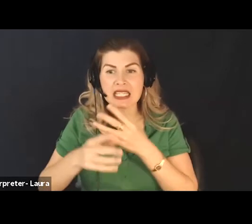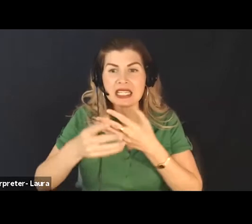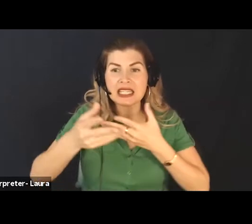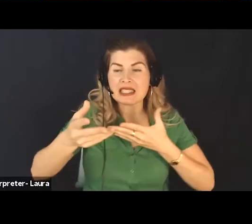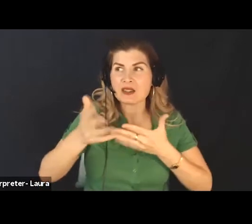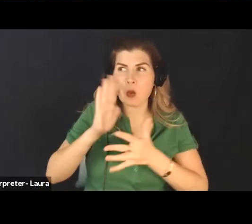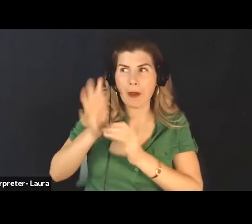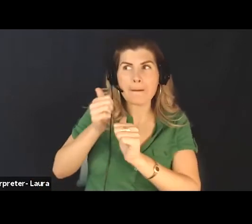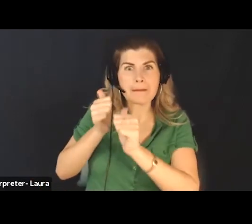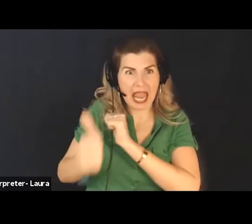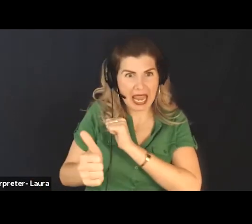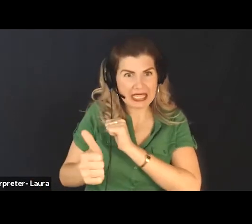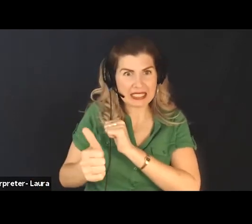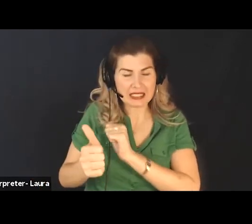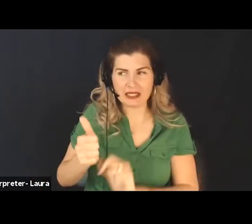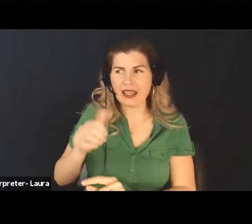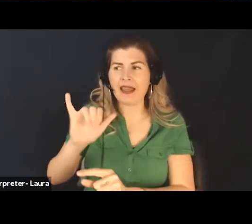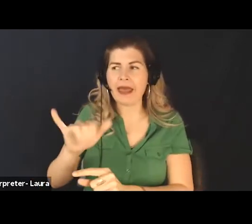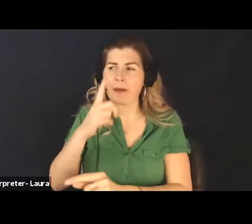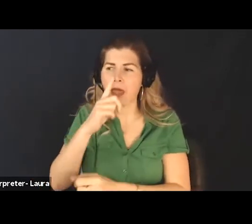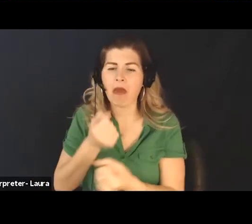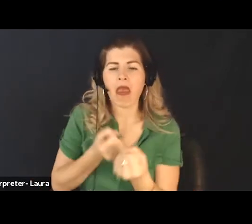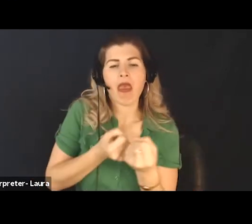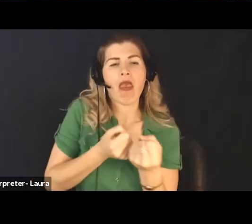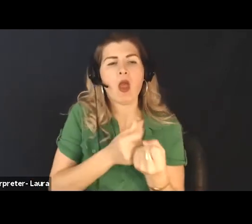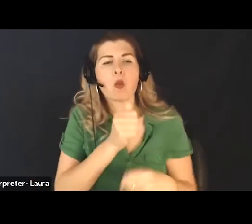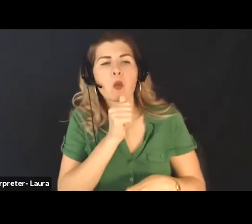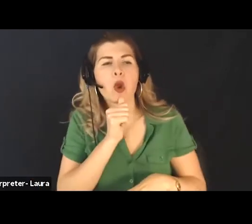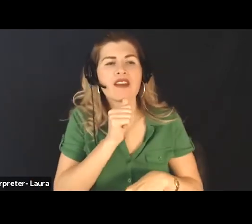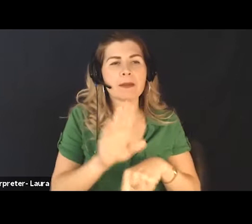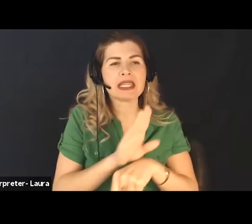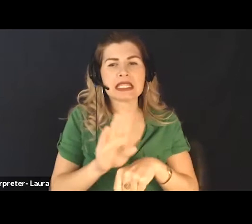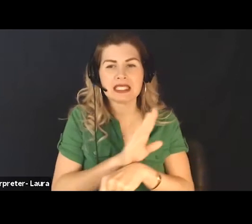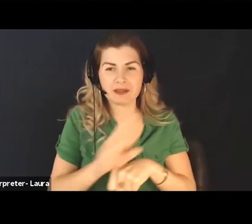that favor the interests of those private actors who effectively captured the states.